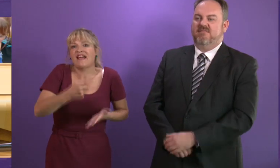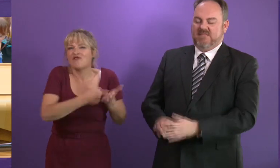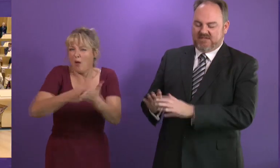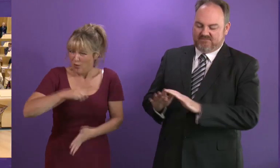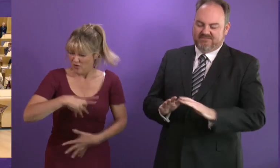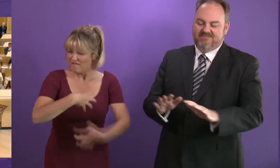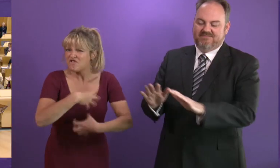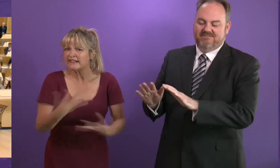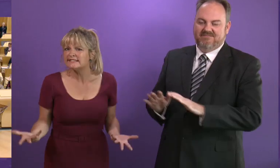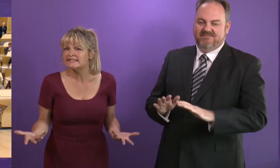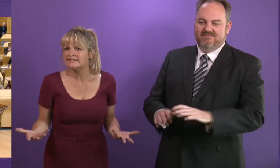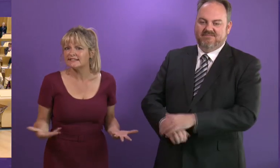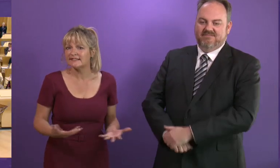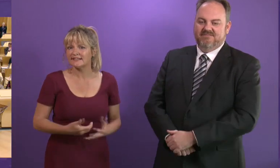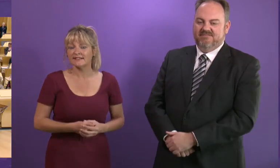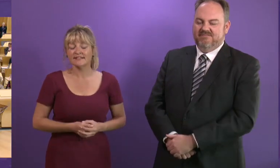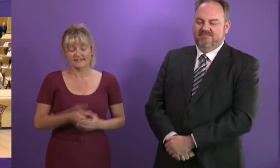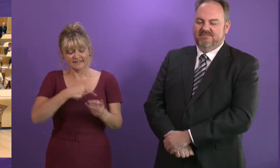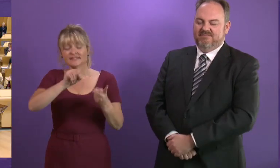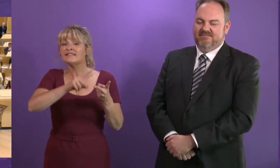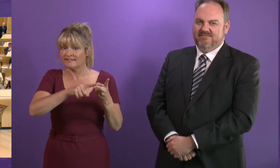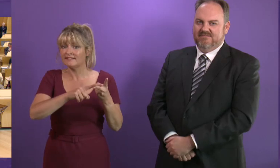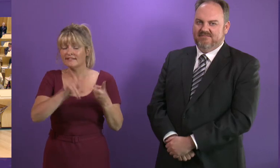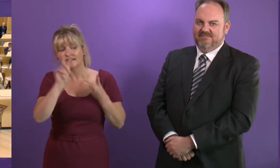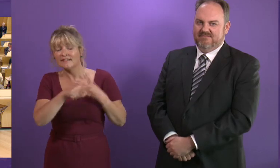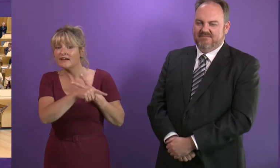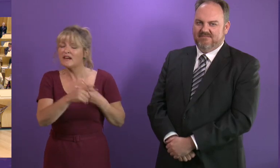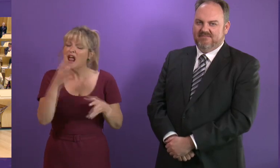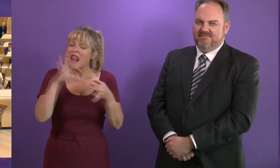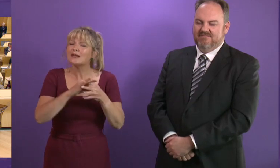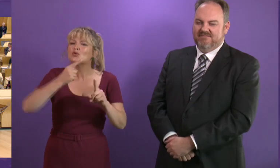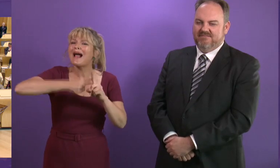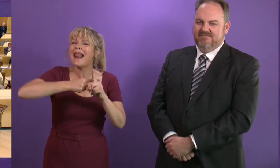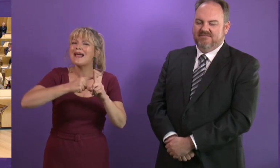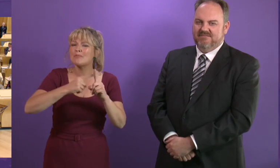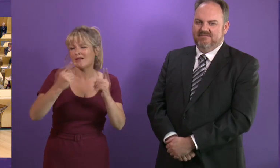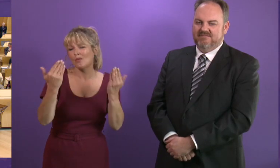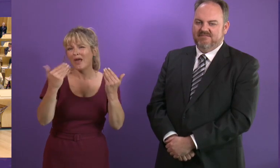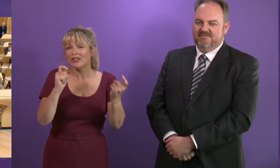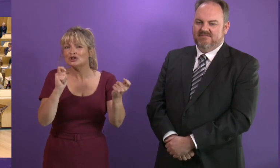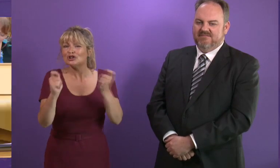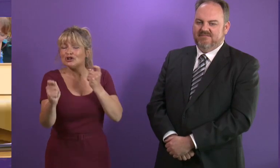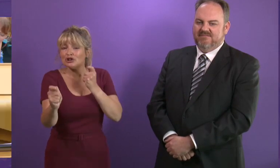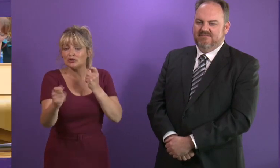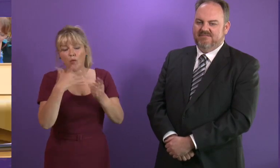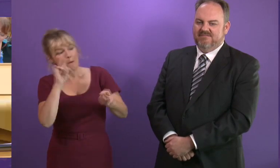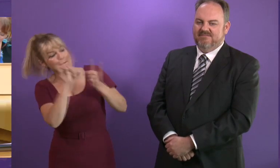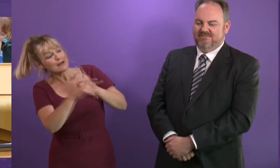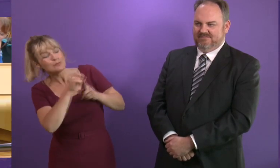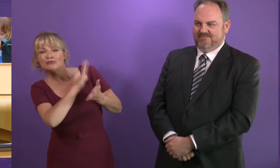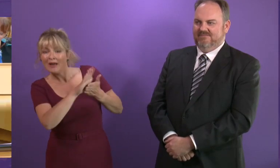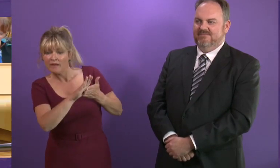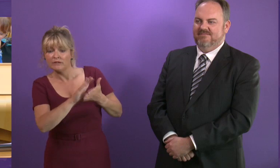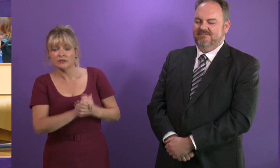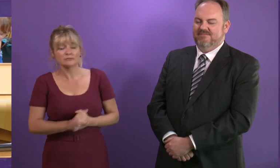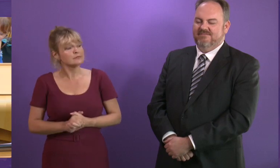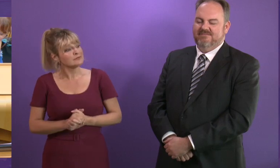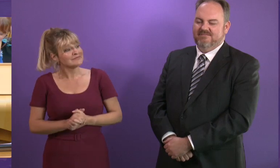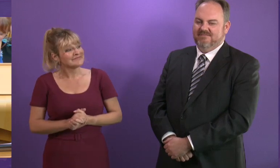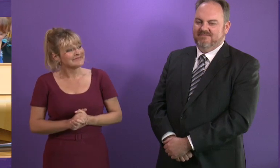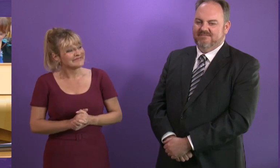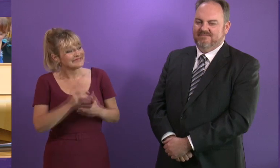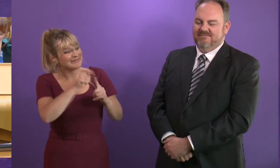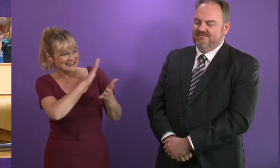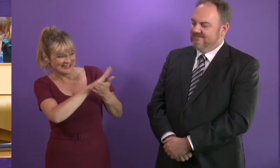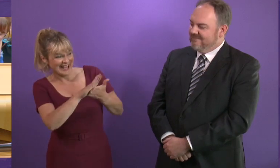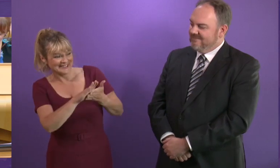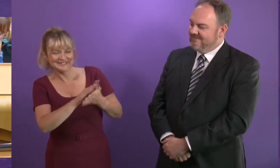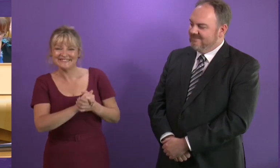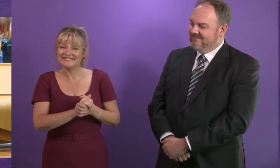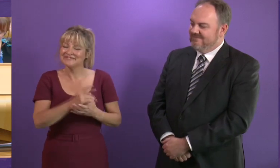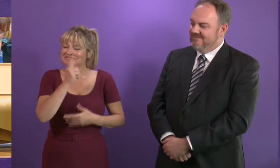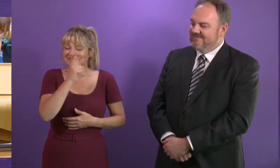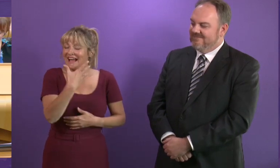On climate change, I say to Patrick Harvie that I had the pleasure of meeting the co-leader